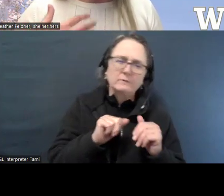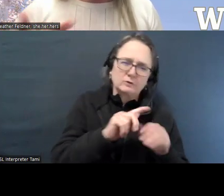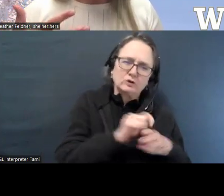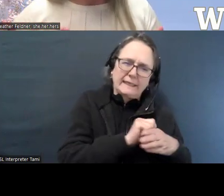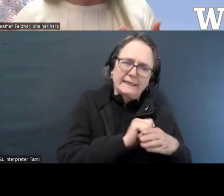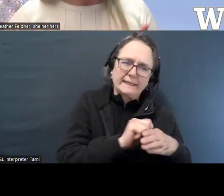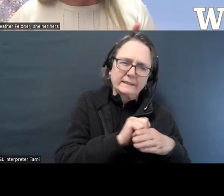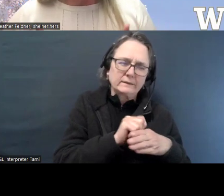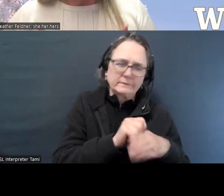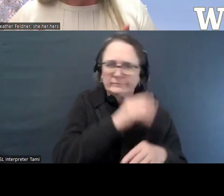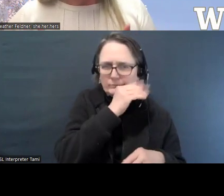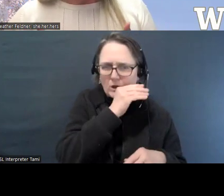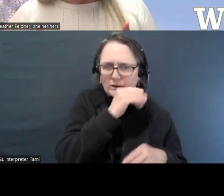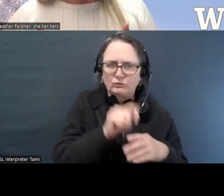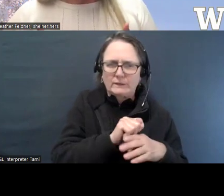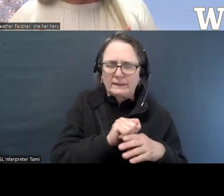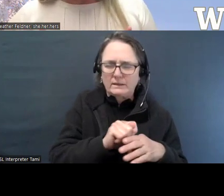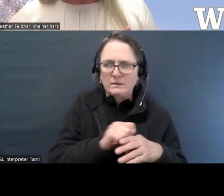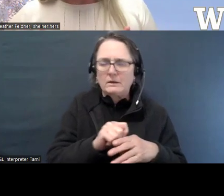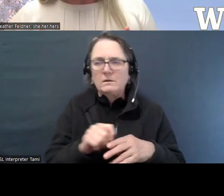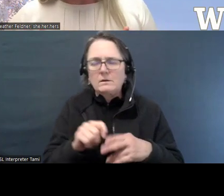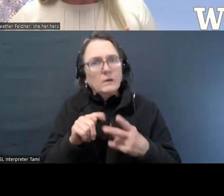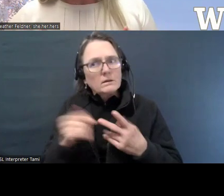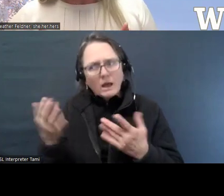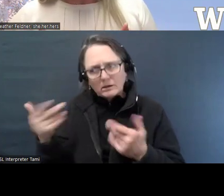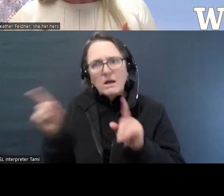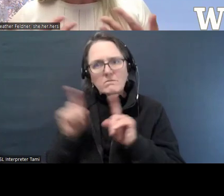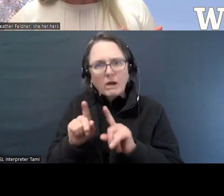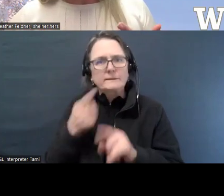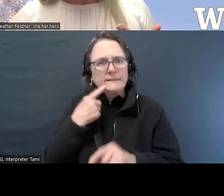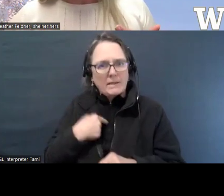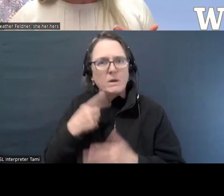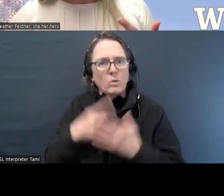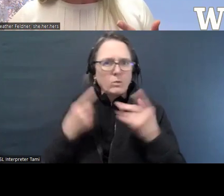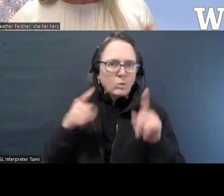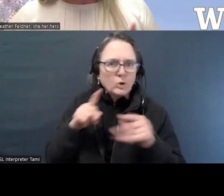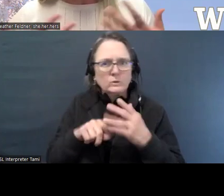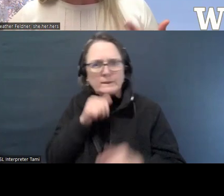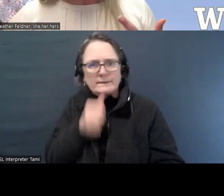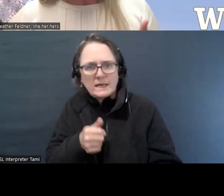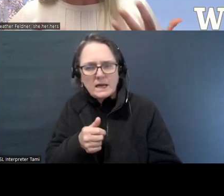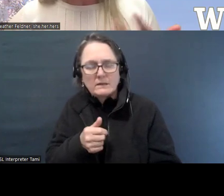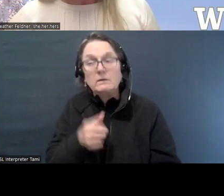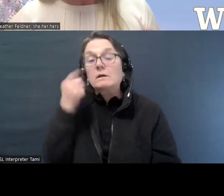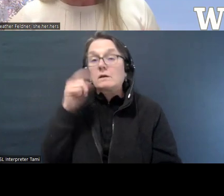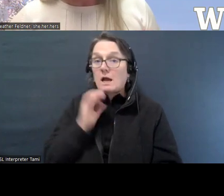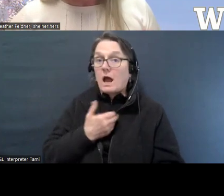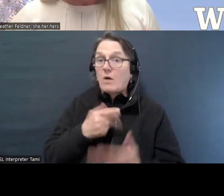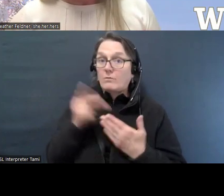In our program, we have really been careful about paying people to come in and give guest lectures